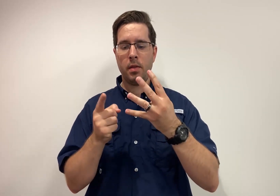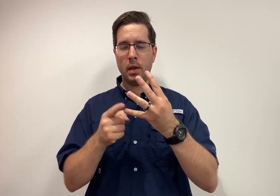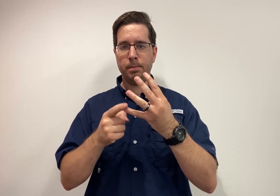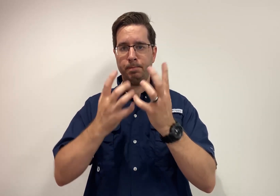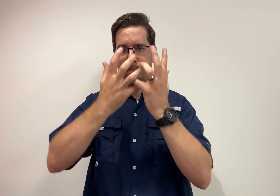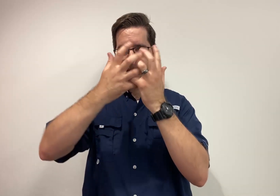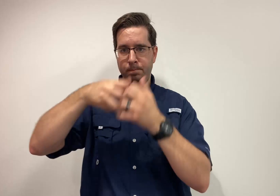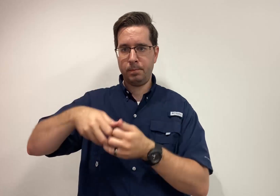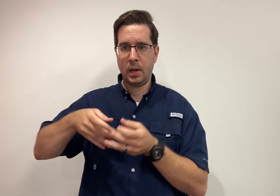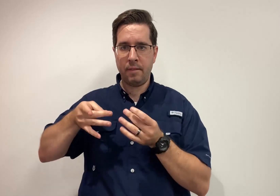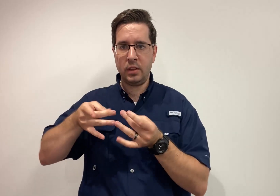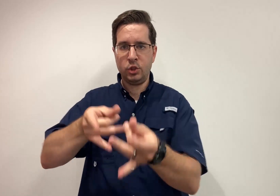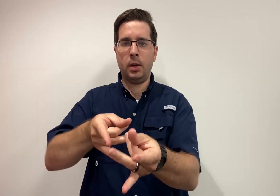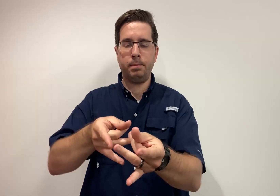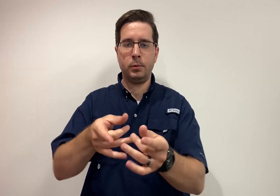and (4) efficiency.